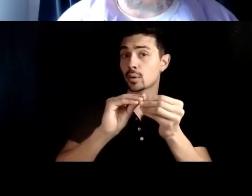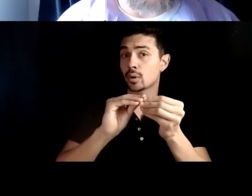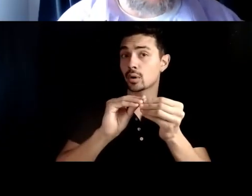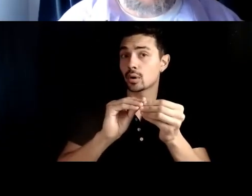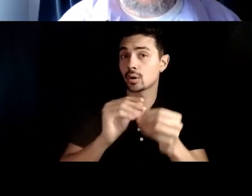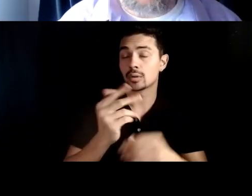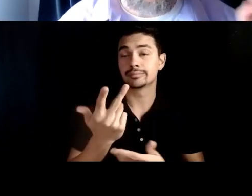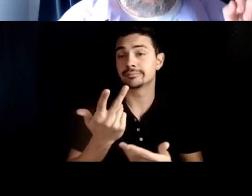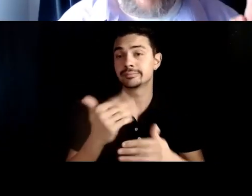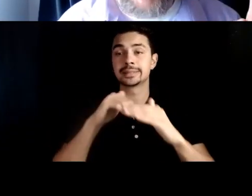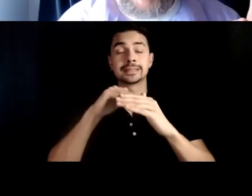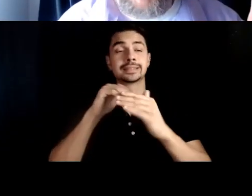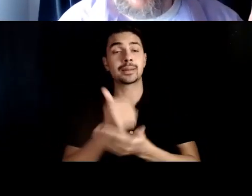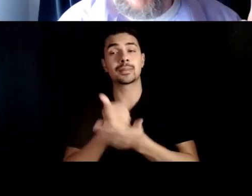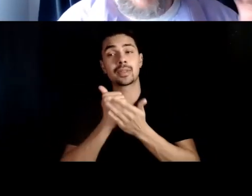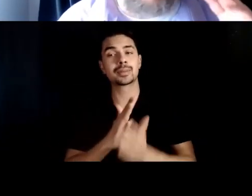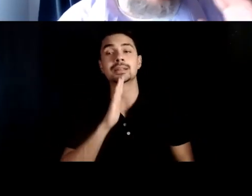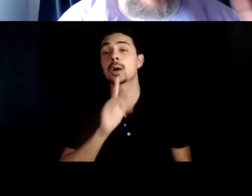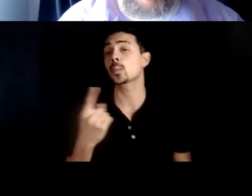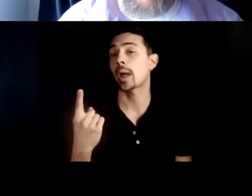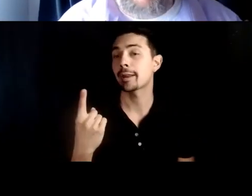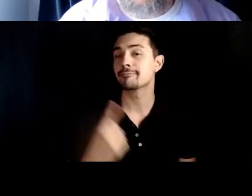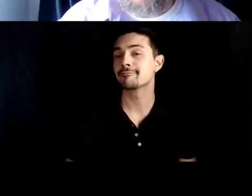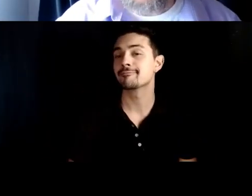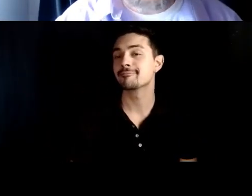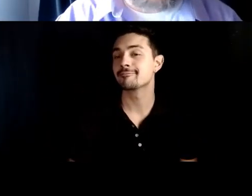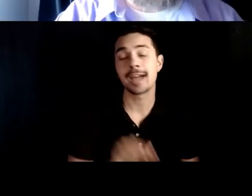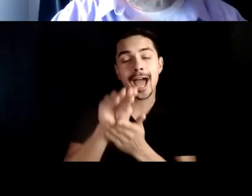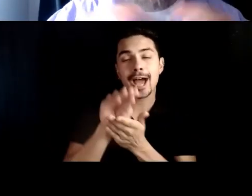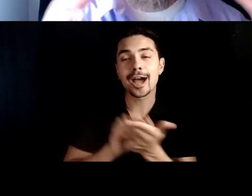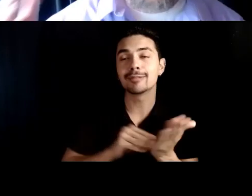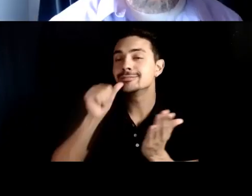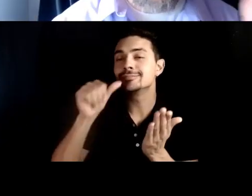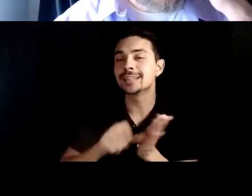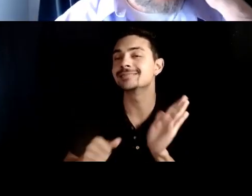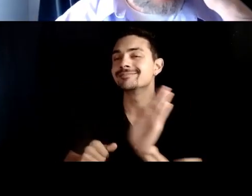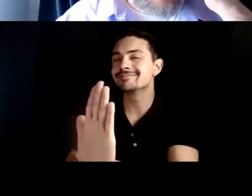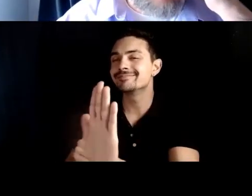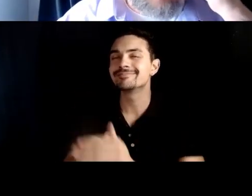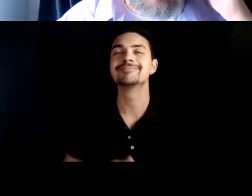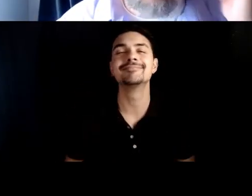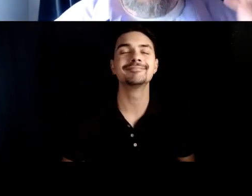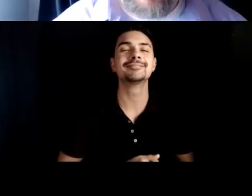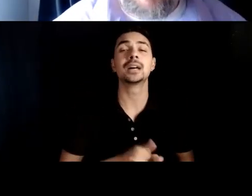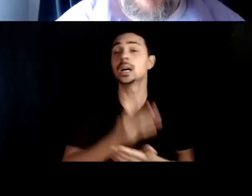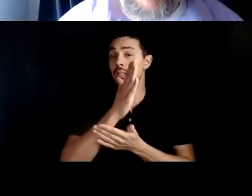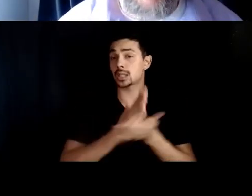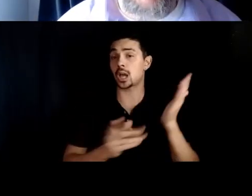So some therapists do one session and will write a letter. Some may require folks to be there for multiple sessions.